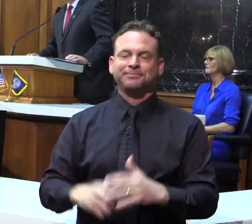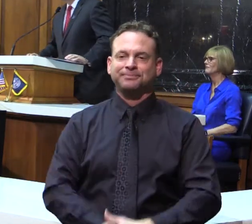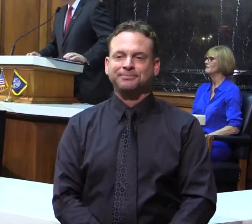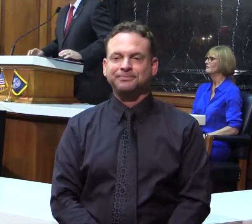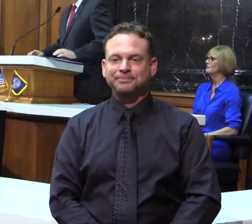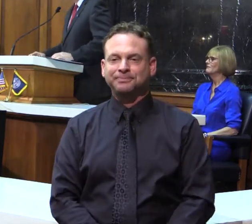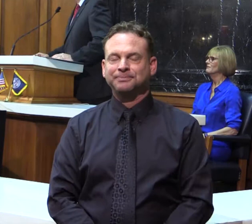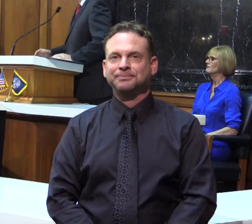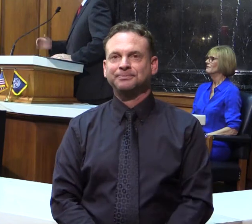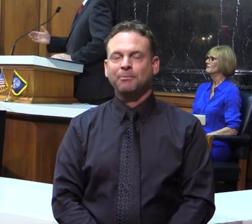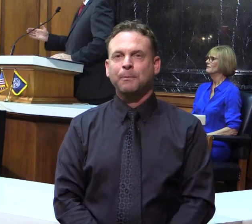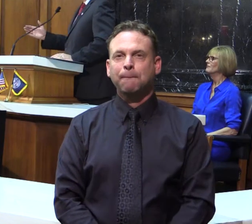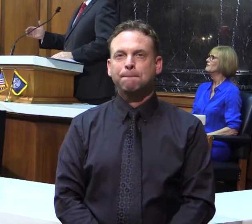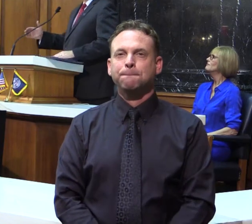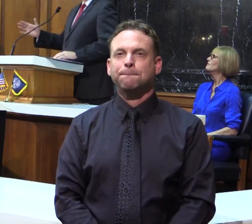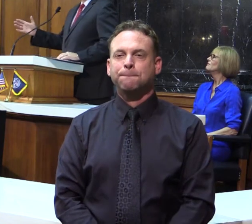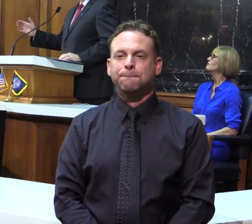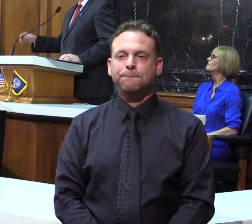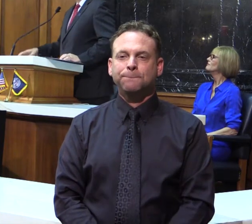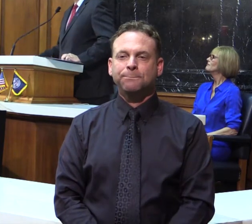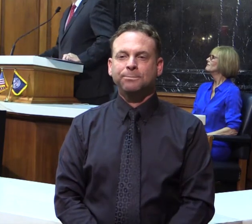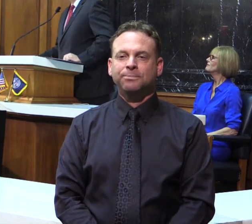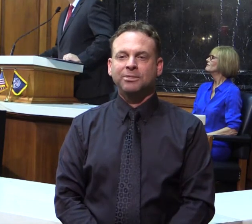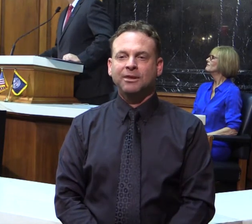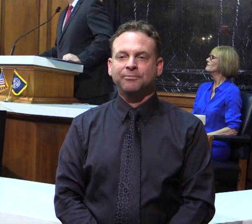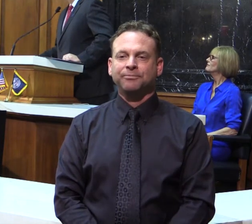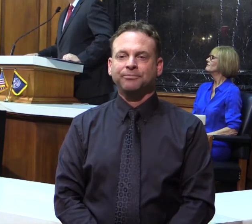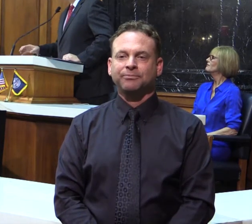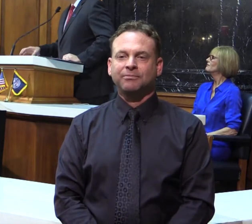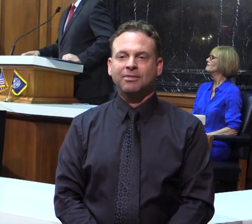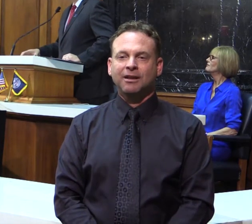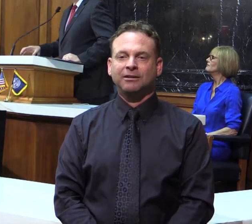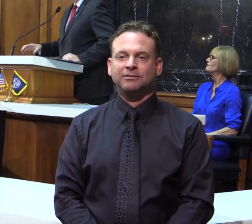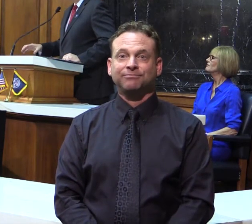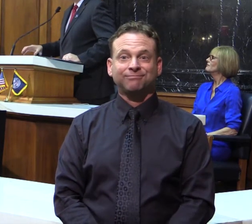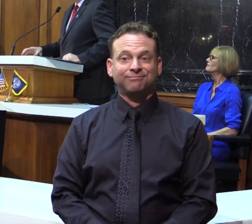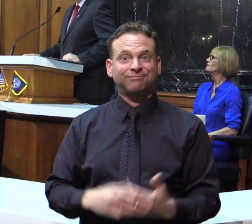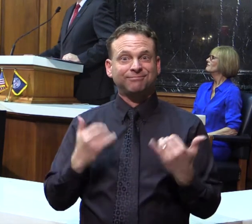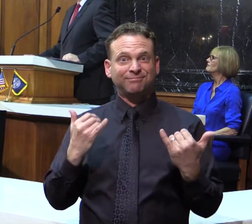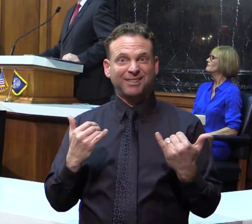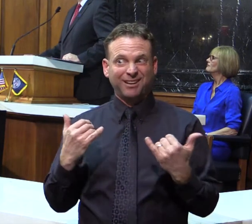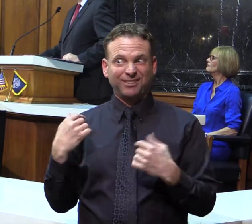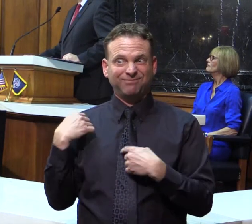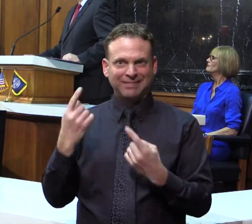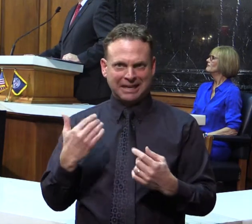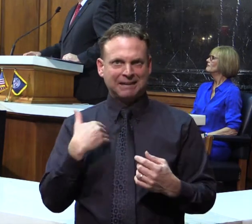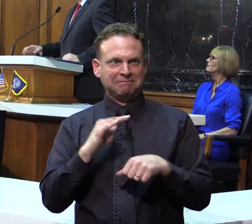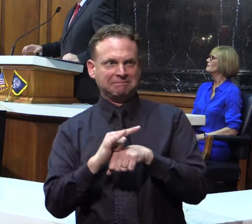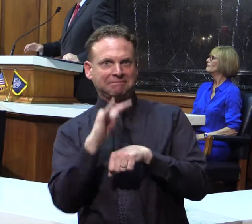And after adding flights to the East and West Coasts, for the first time in our history